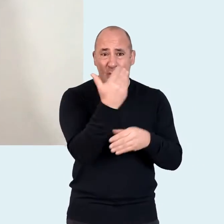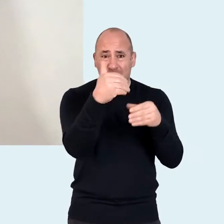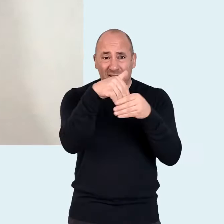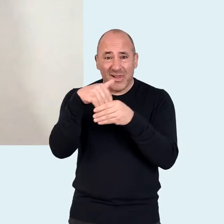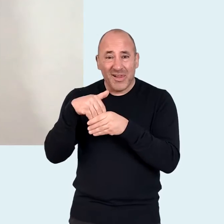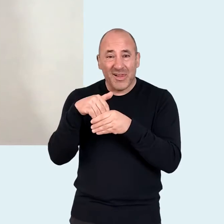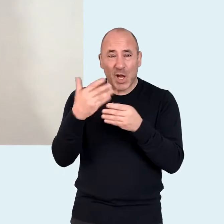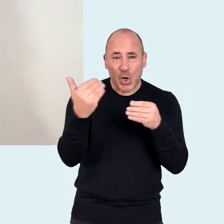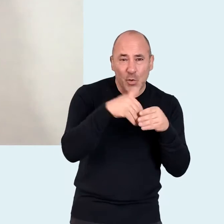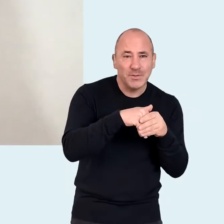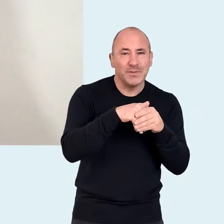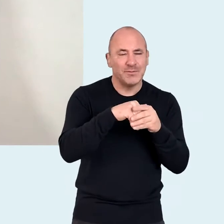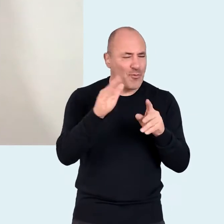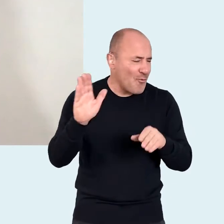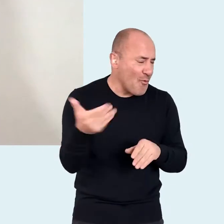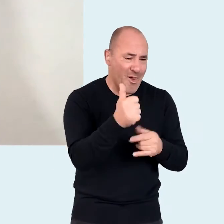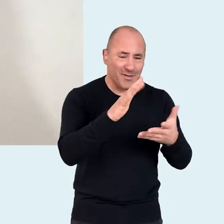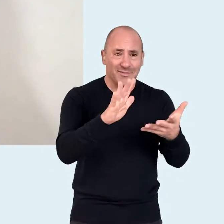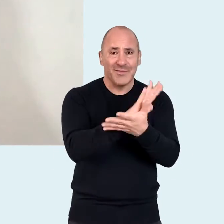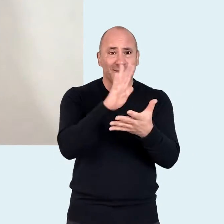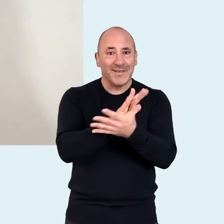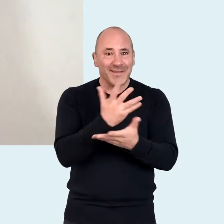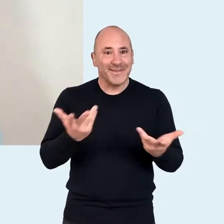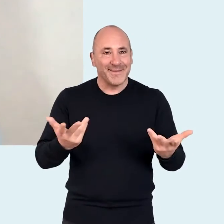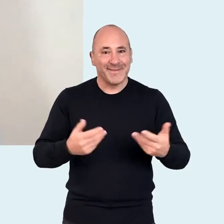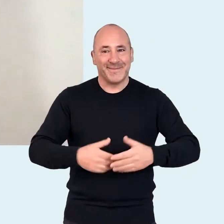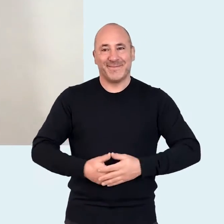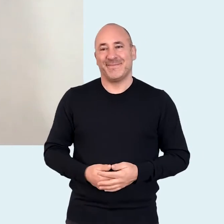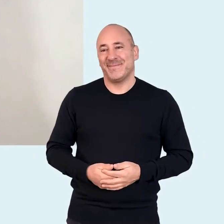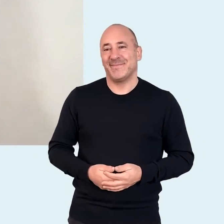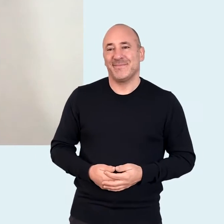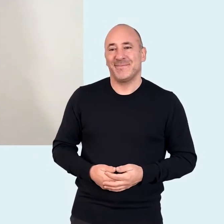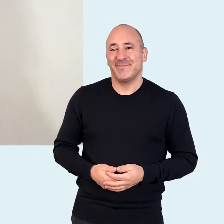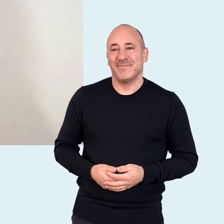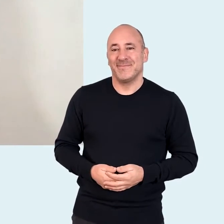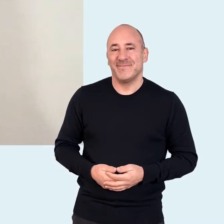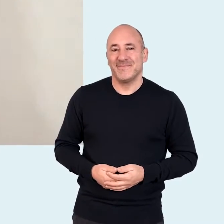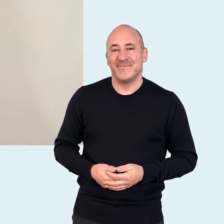to engage everybody, to keep everybody included, and for everyone to enjoy themselves.